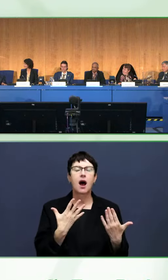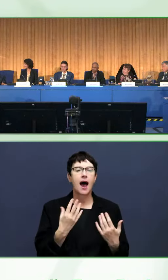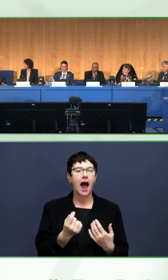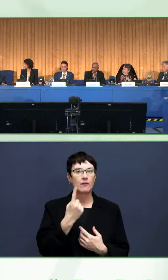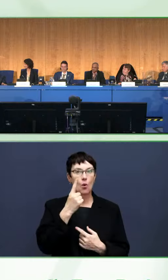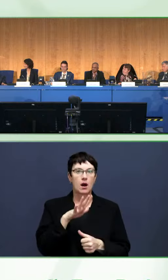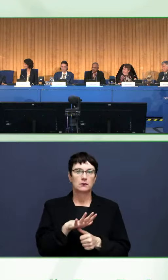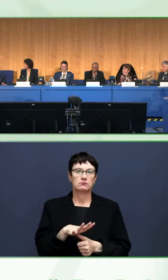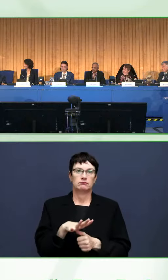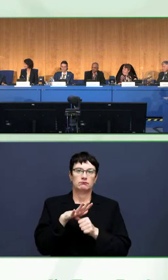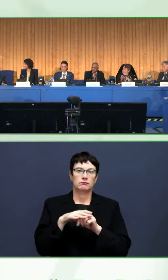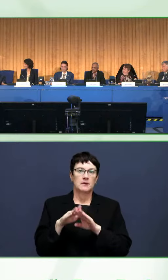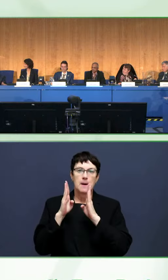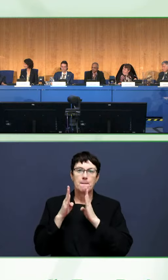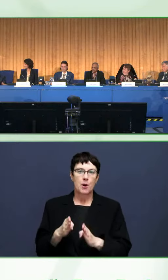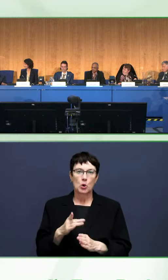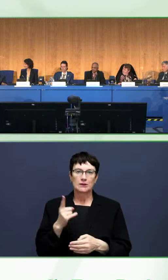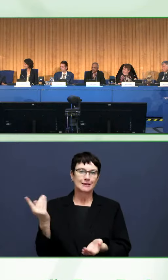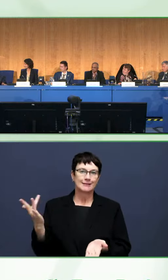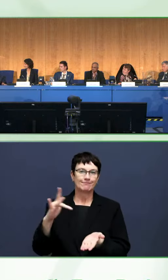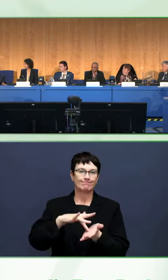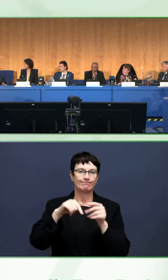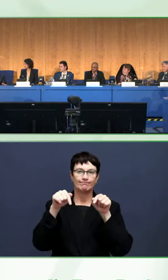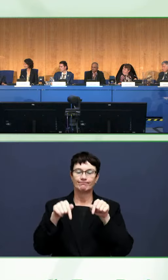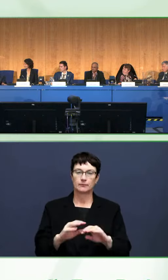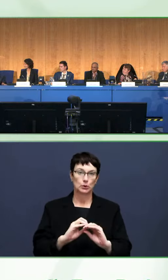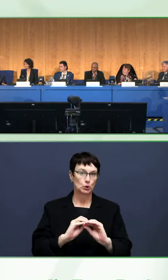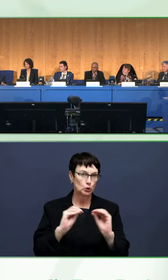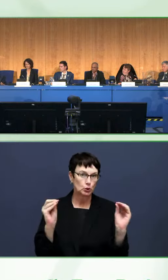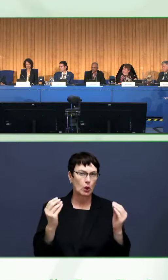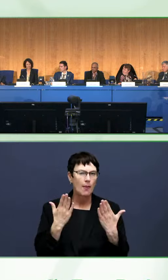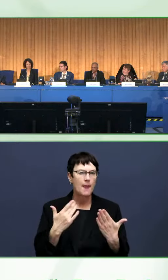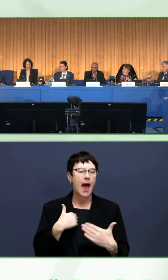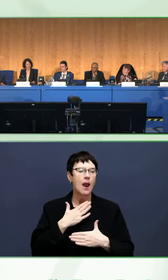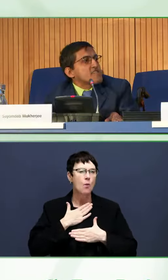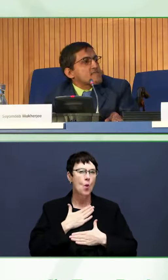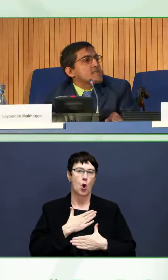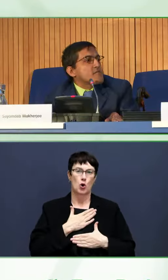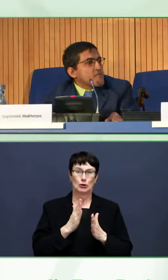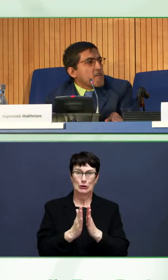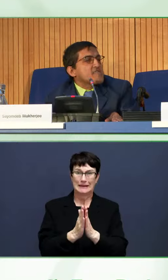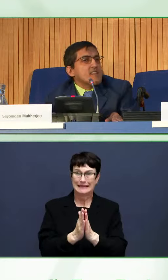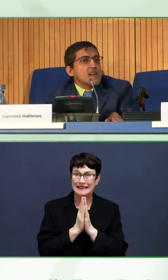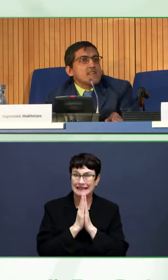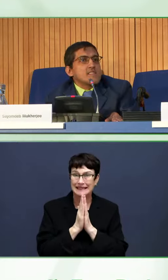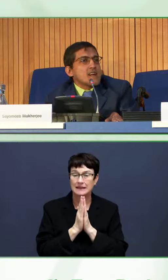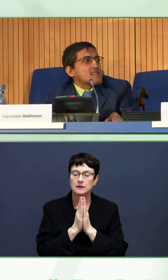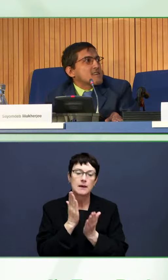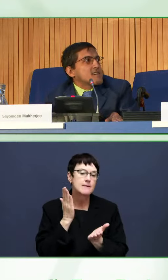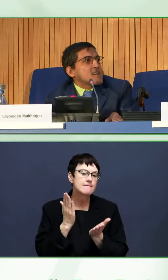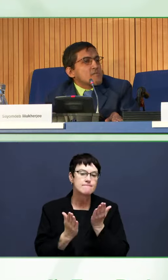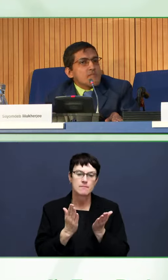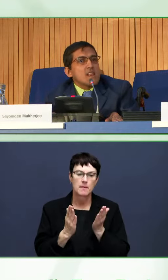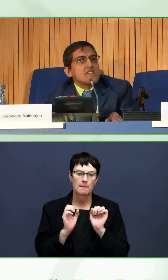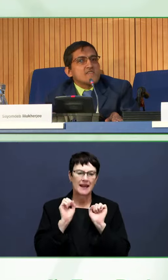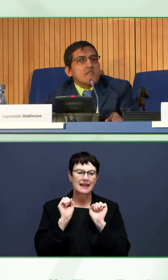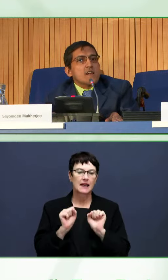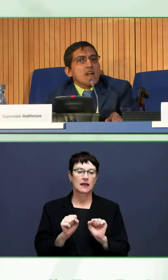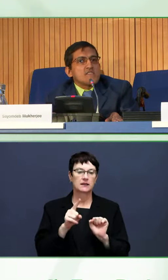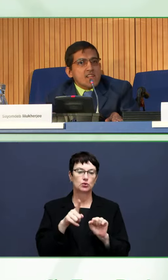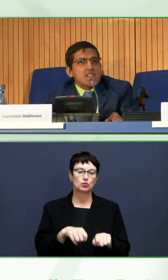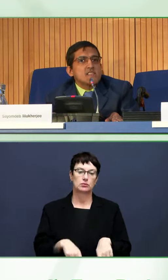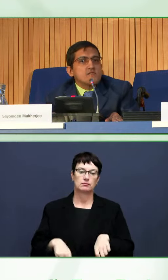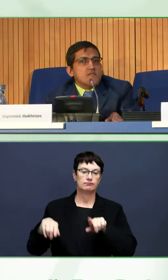I would like to request you to build out the one slide that Billion Strong has sent to